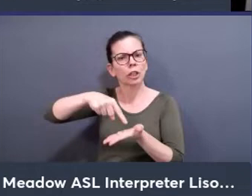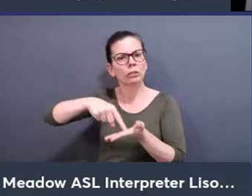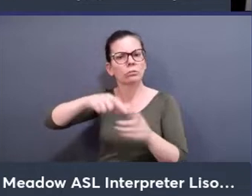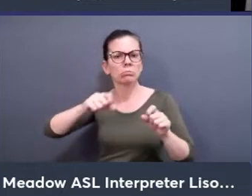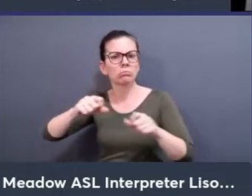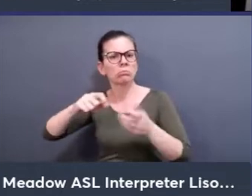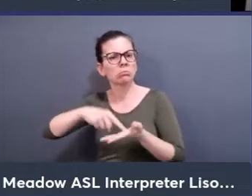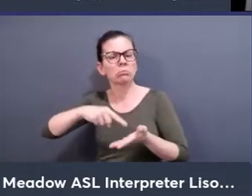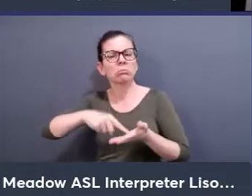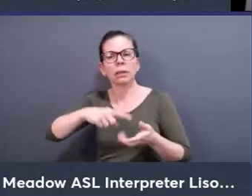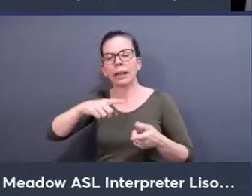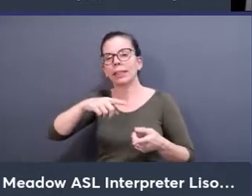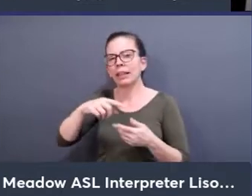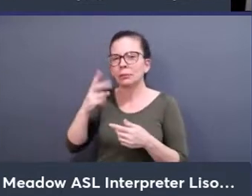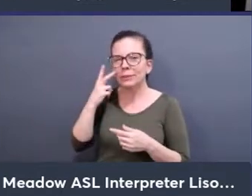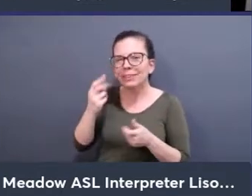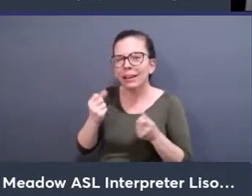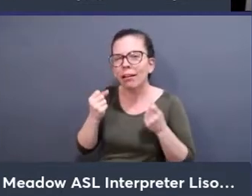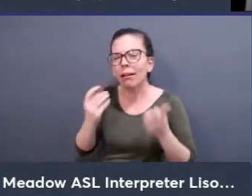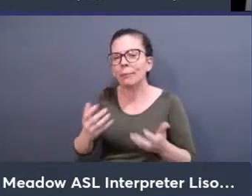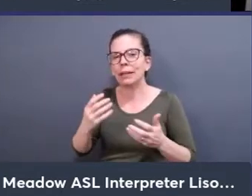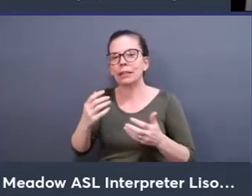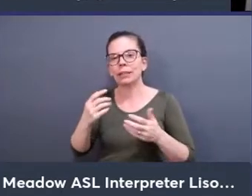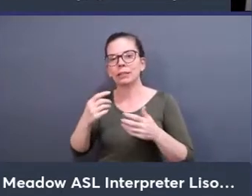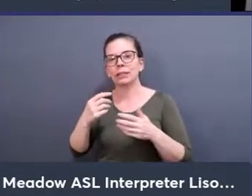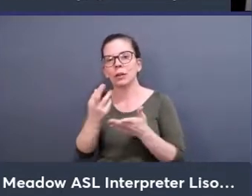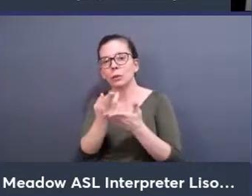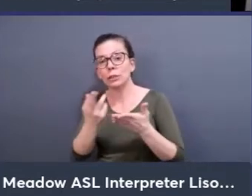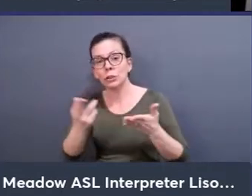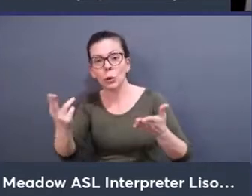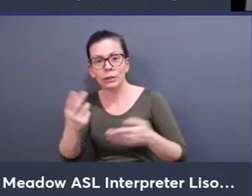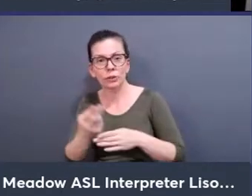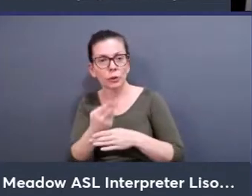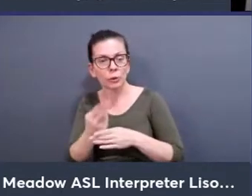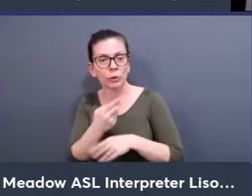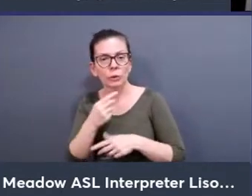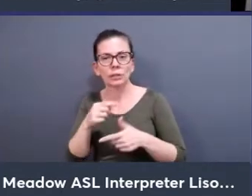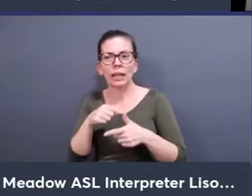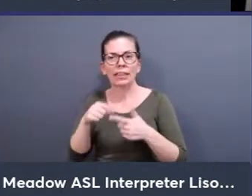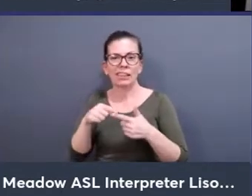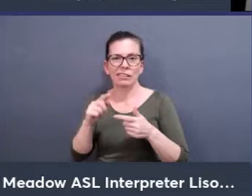to how many resource resources you're using and how often you're using them.